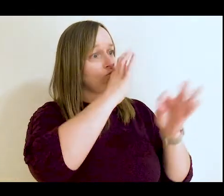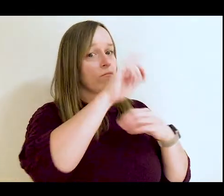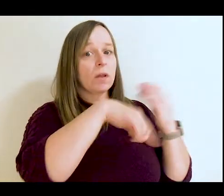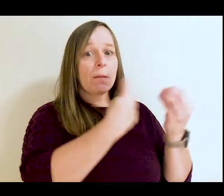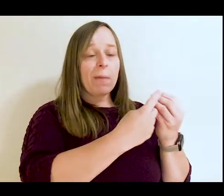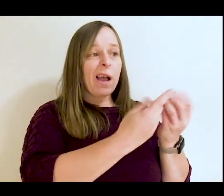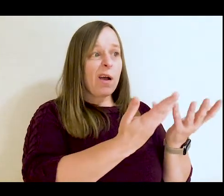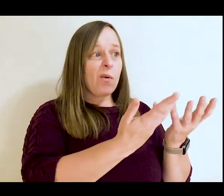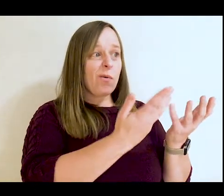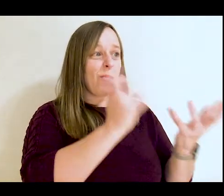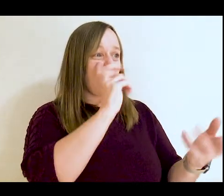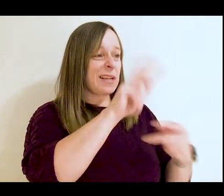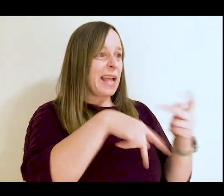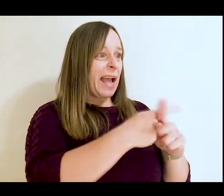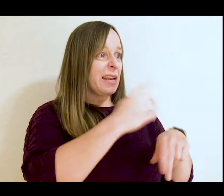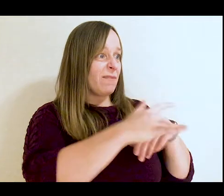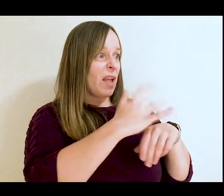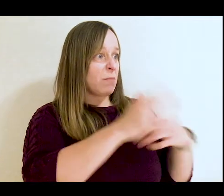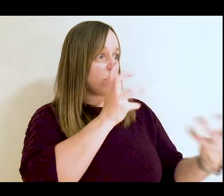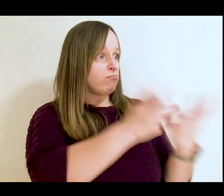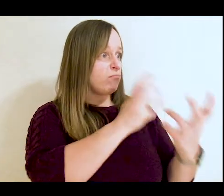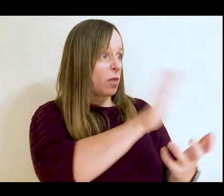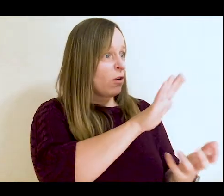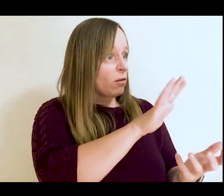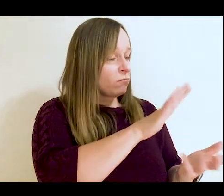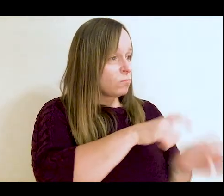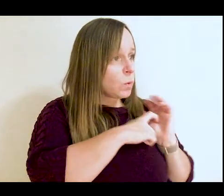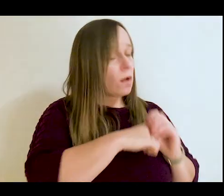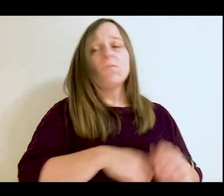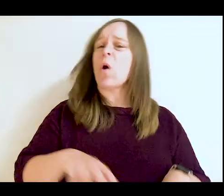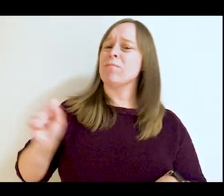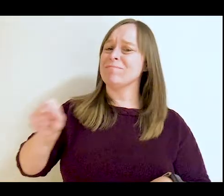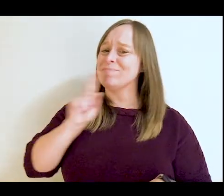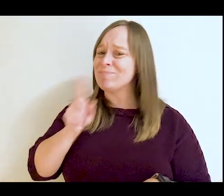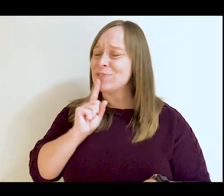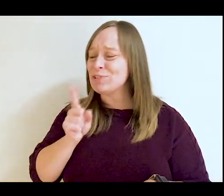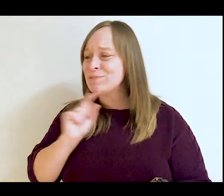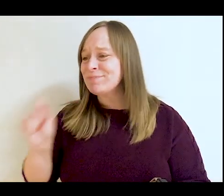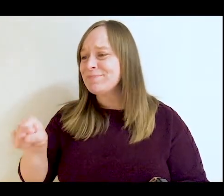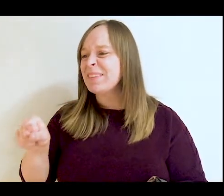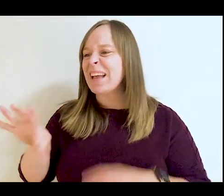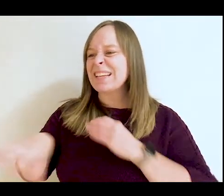may not know what accommodations are available to them. S: Yes, certainly. Some of